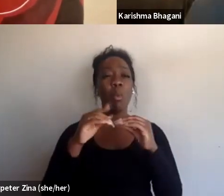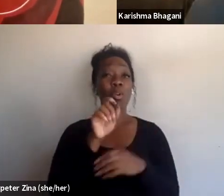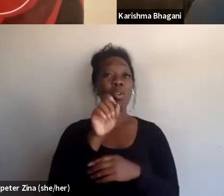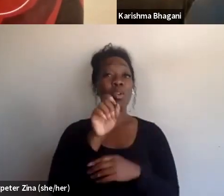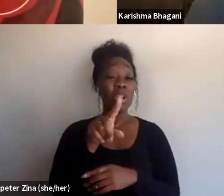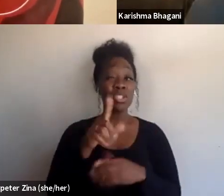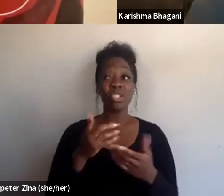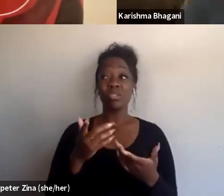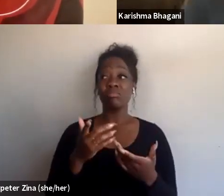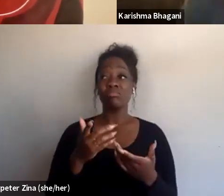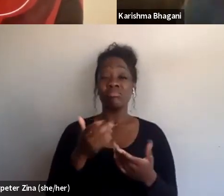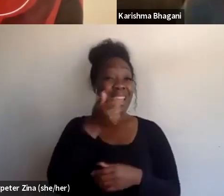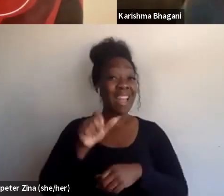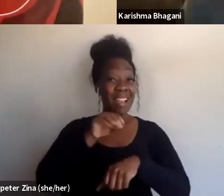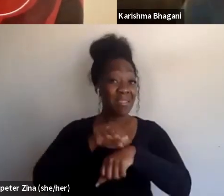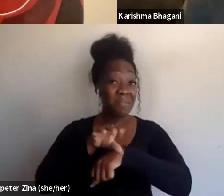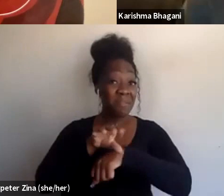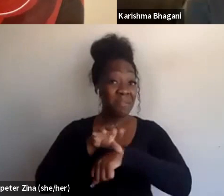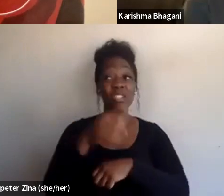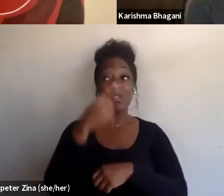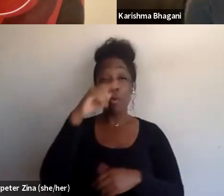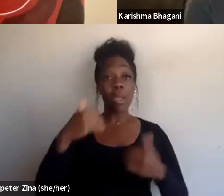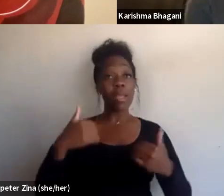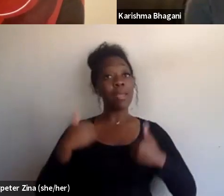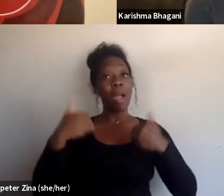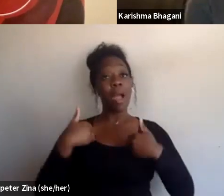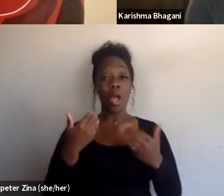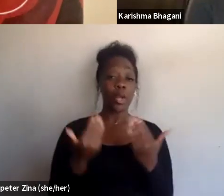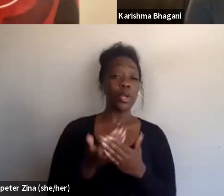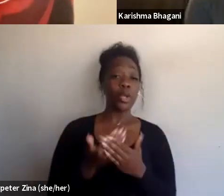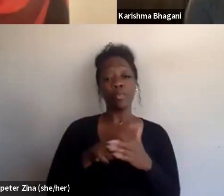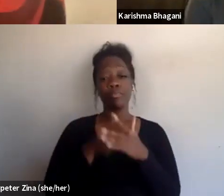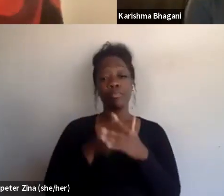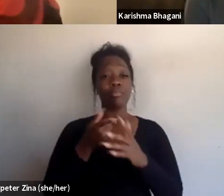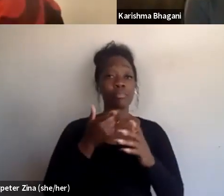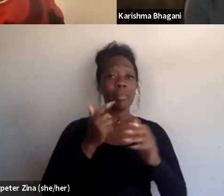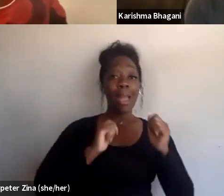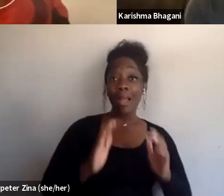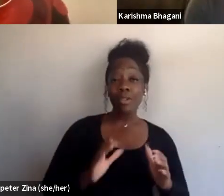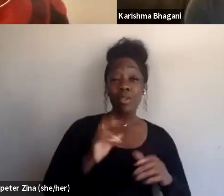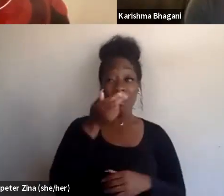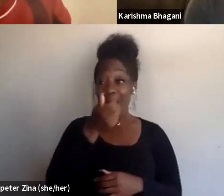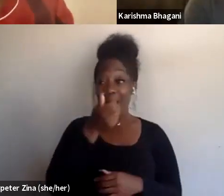may have for young and budding artists or just for an artist in this time that is seeking direction.